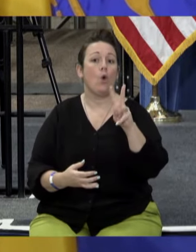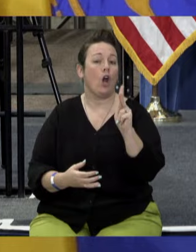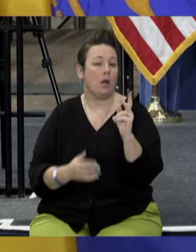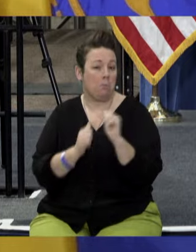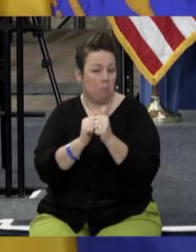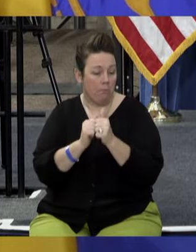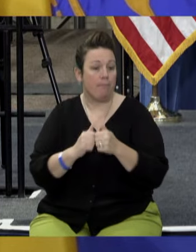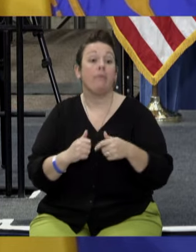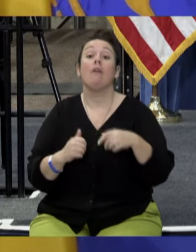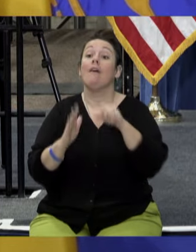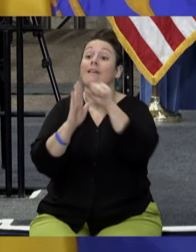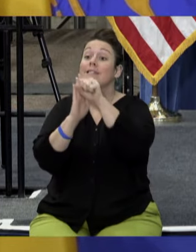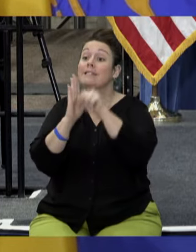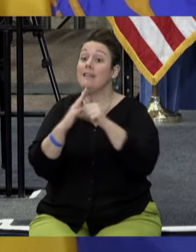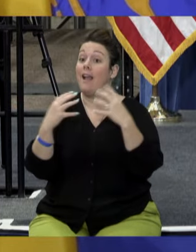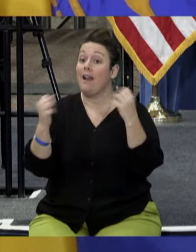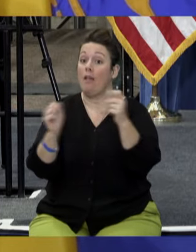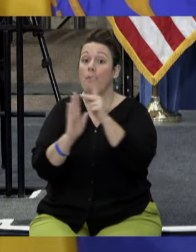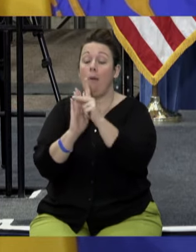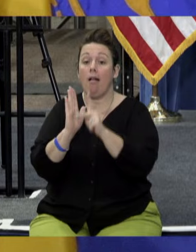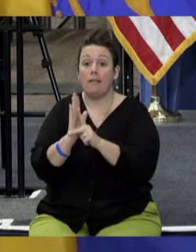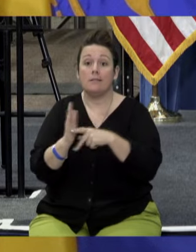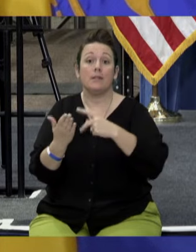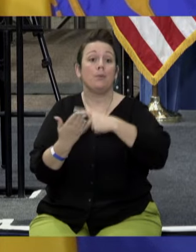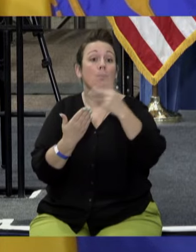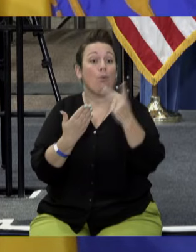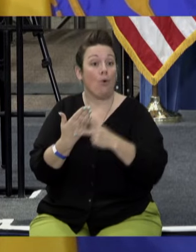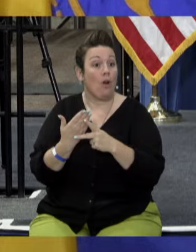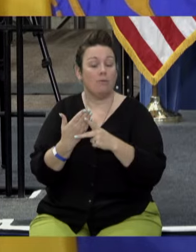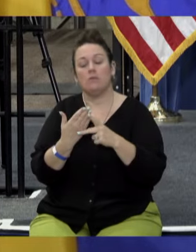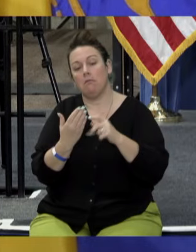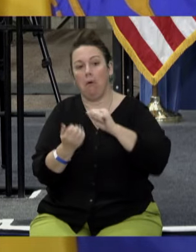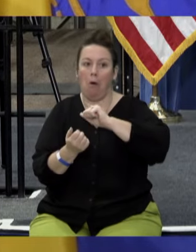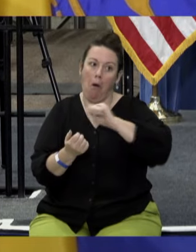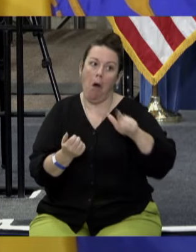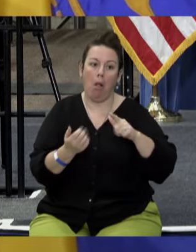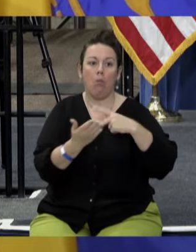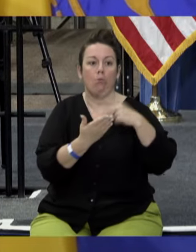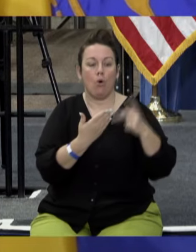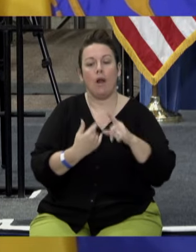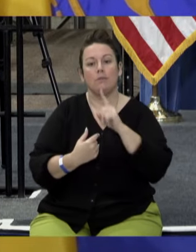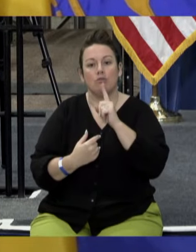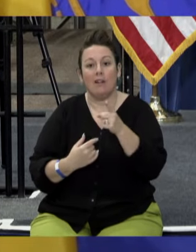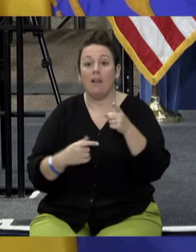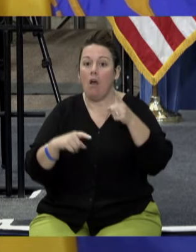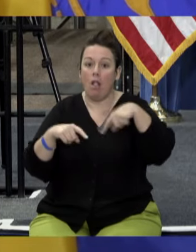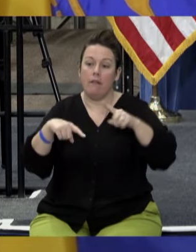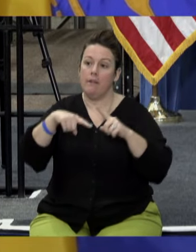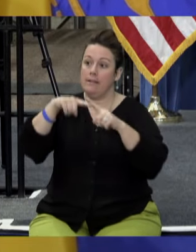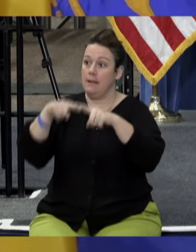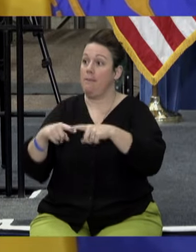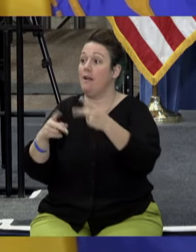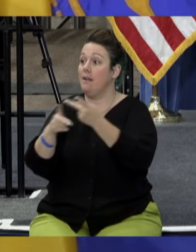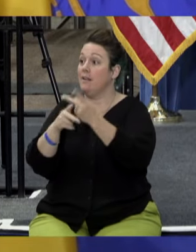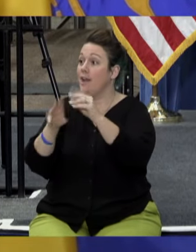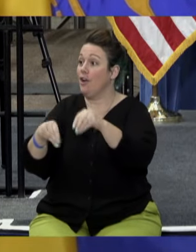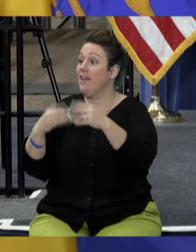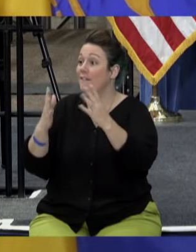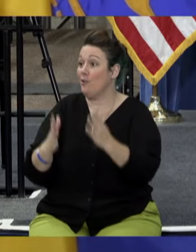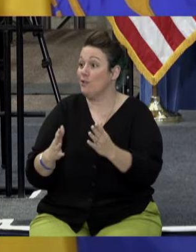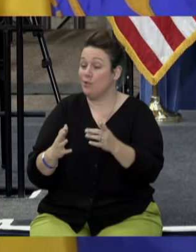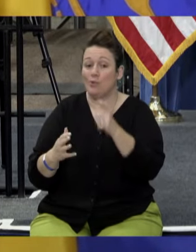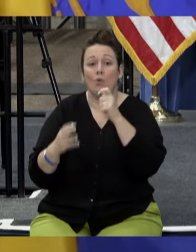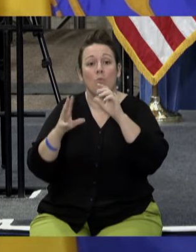health policy programs, or all programs really, depend on caregivers who are providing critical